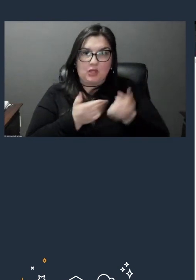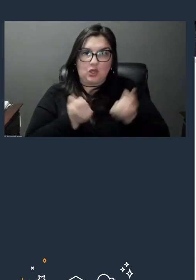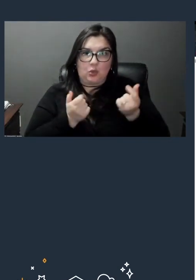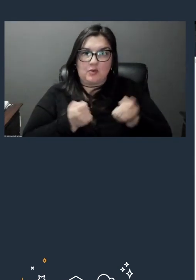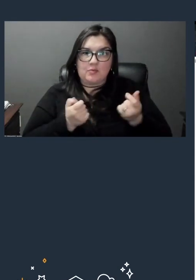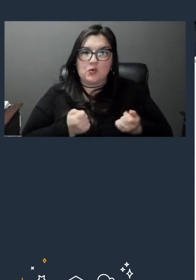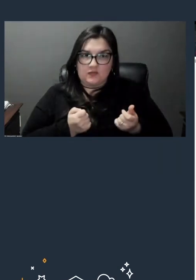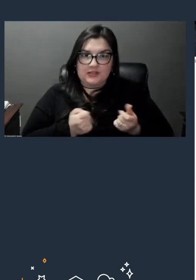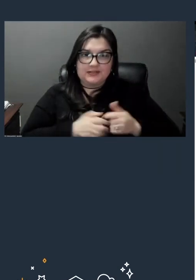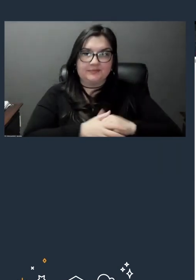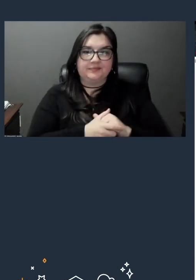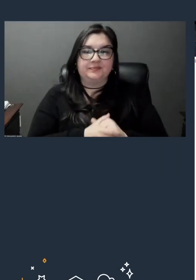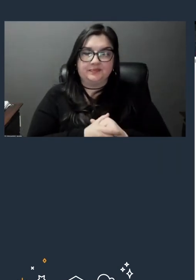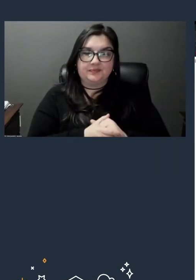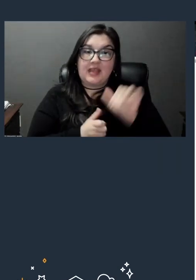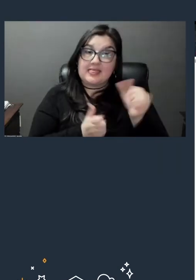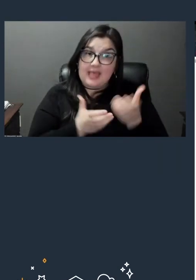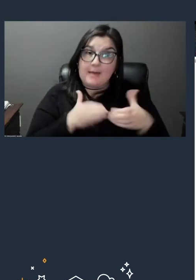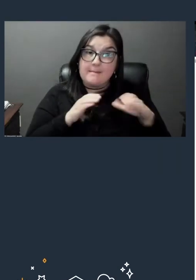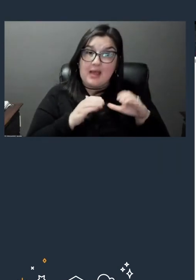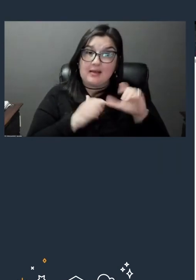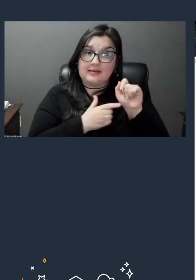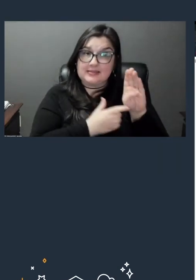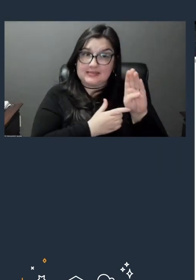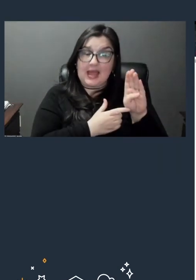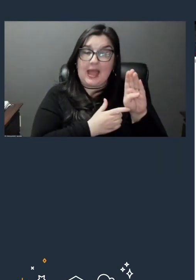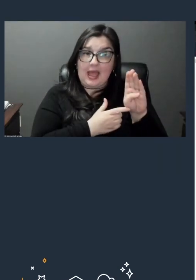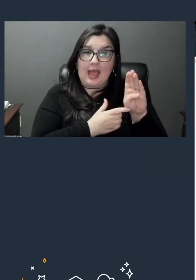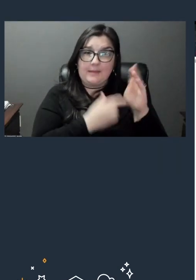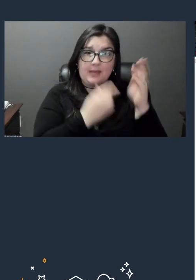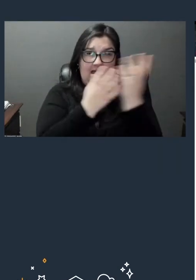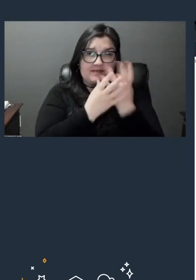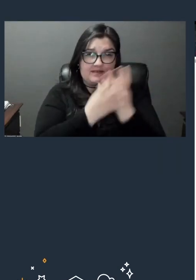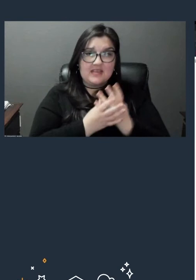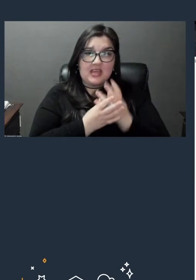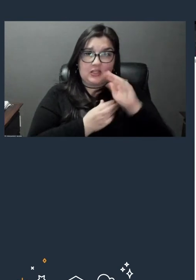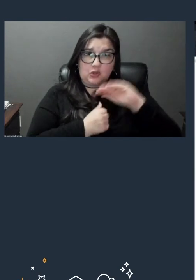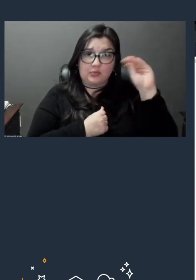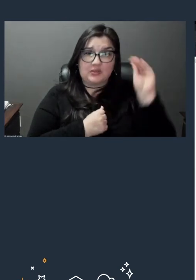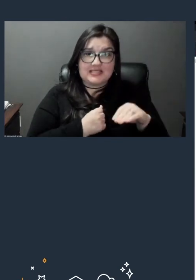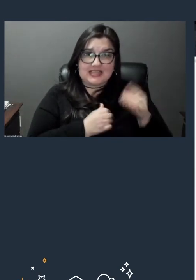Within the bucket tab, I'm gonna filter on the percentage of the incomplete MPUs.